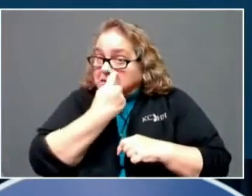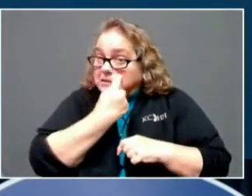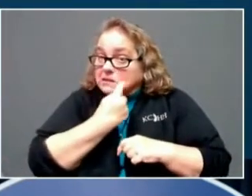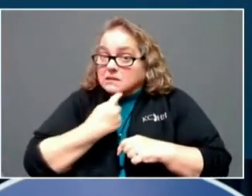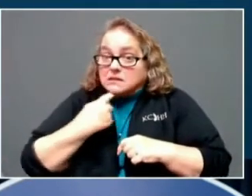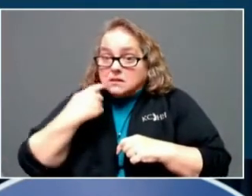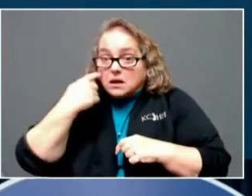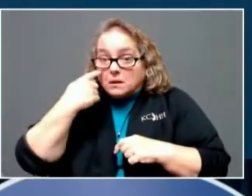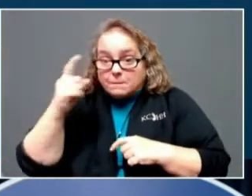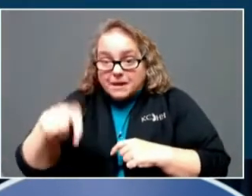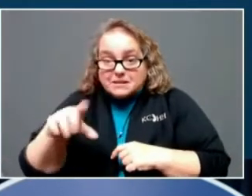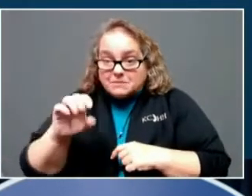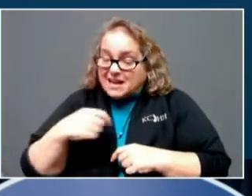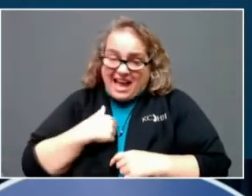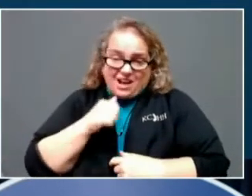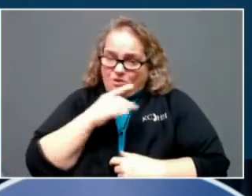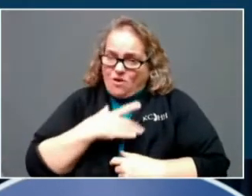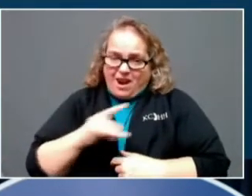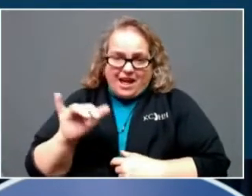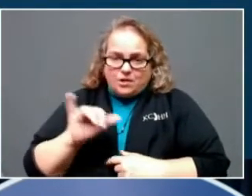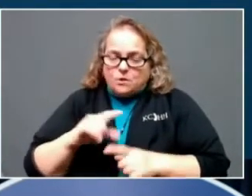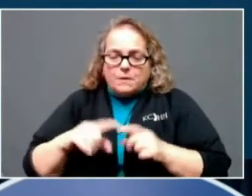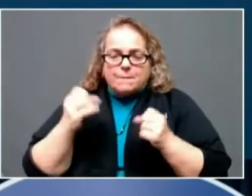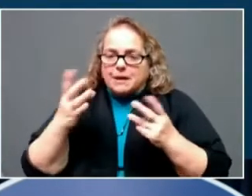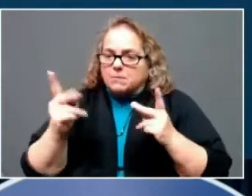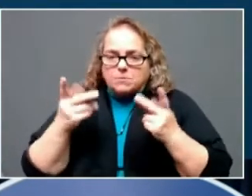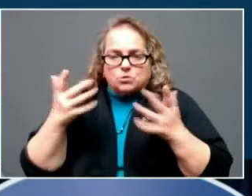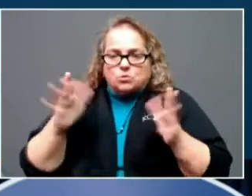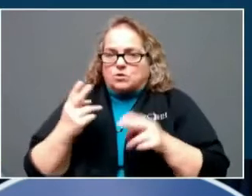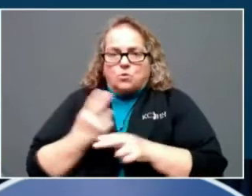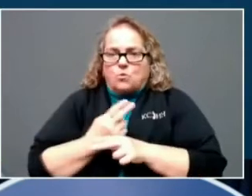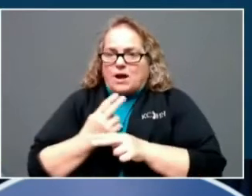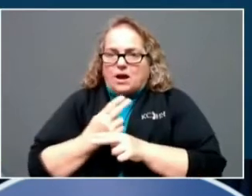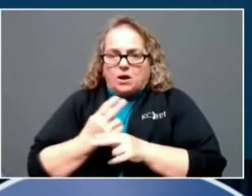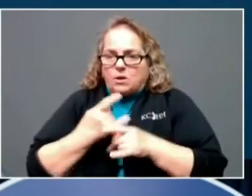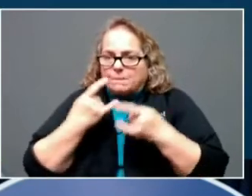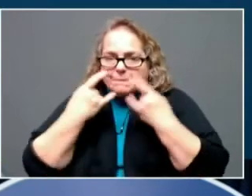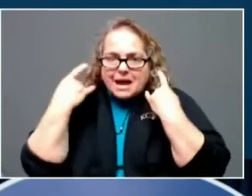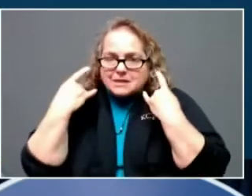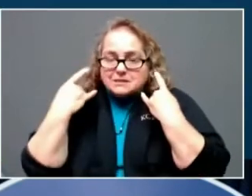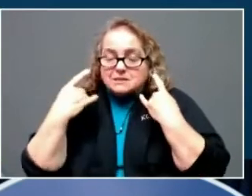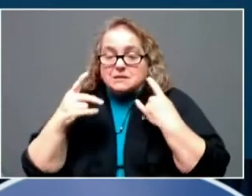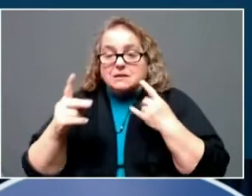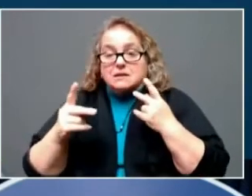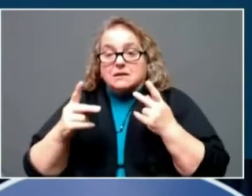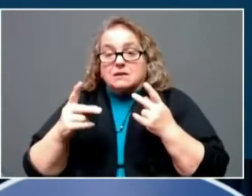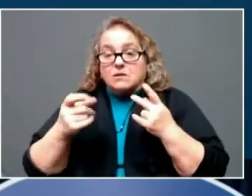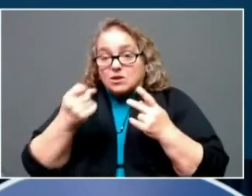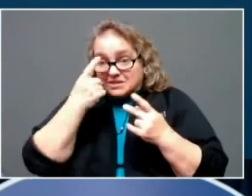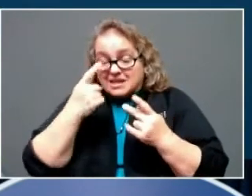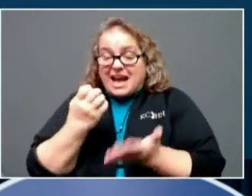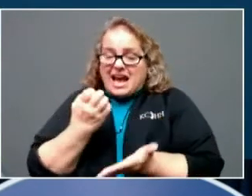want to wear a mask. I think folks who are finished with discussing the evidence, the evidence is overwhelming. The masks slow the transmission of the